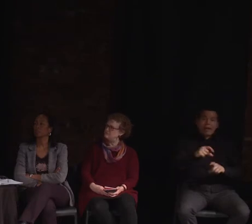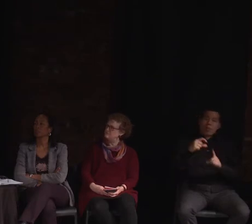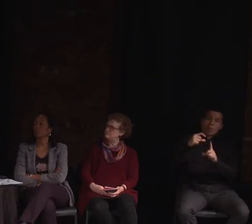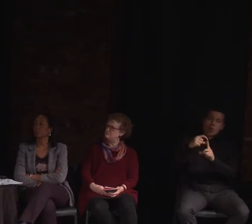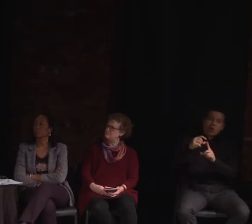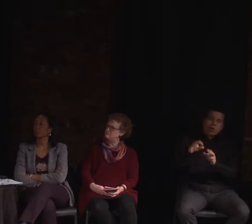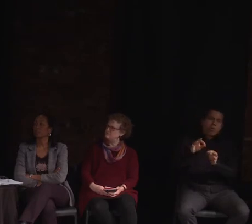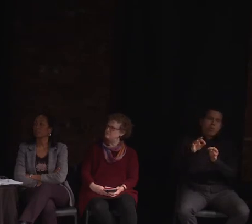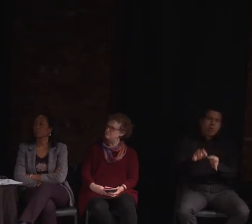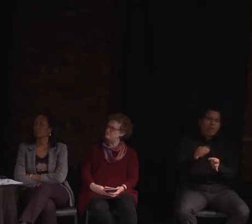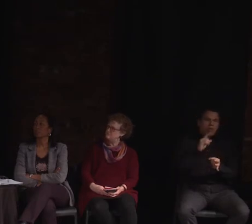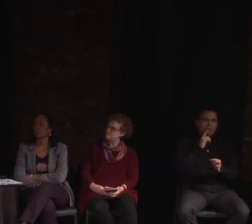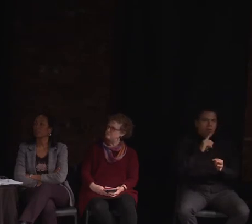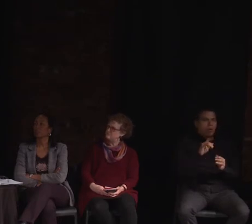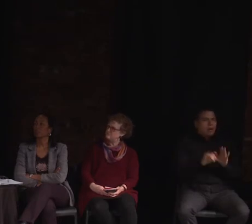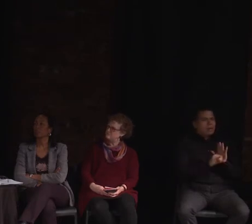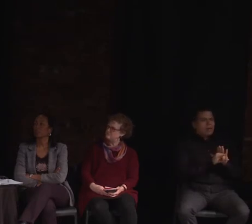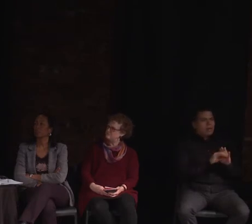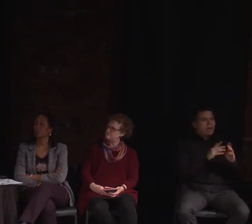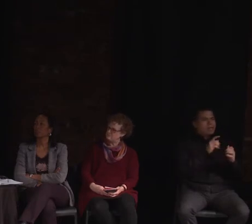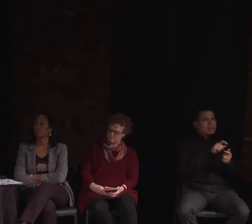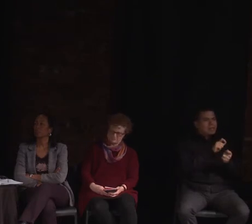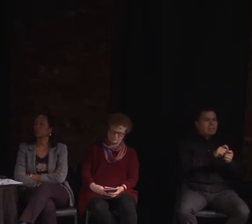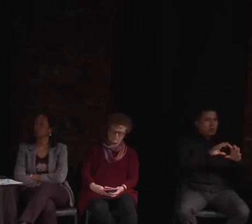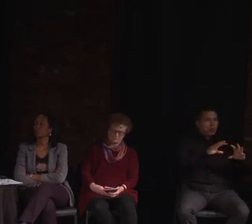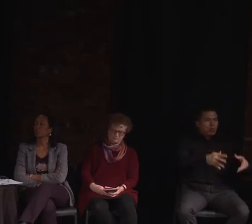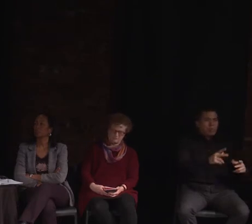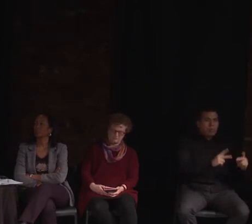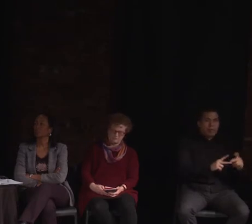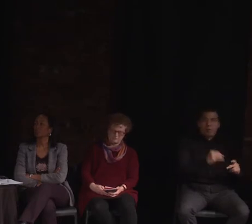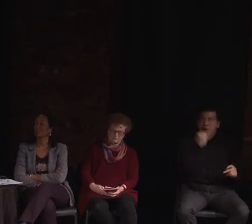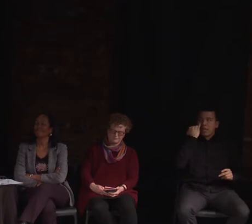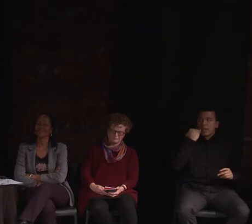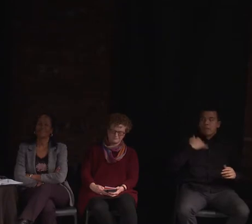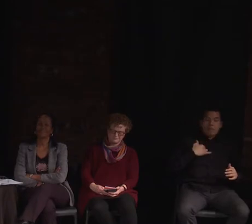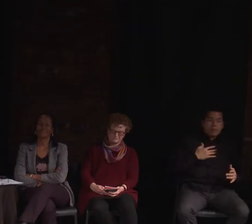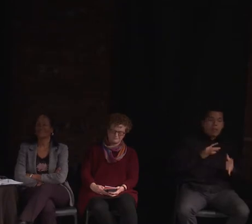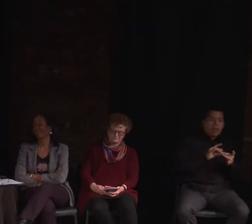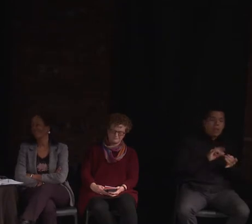so if I go back and forth I'm offending half the people at any given moment as opposed